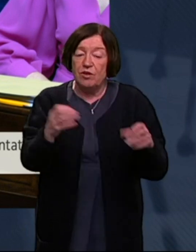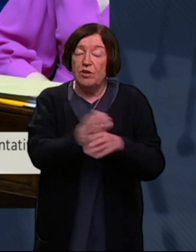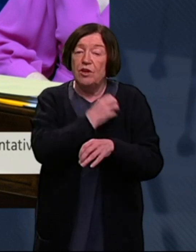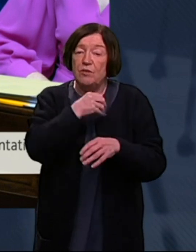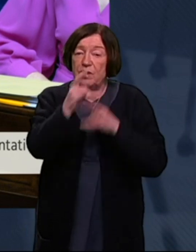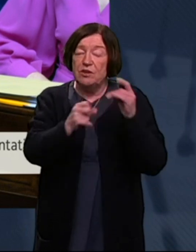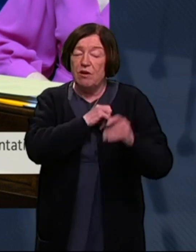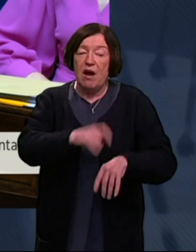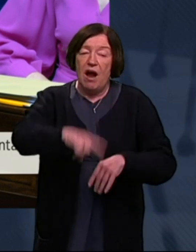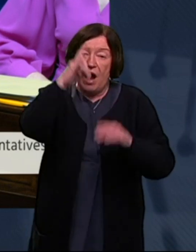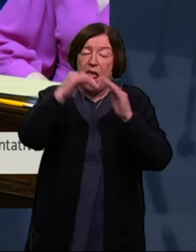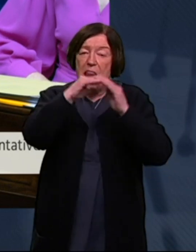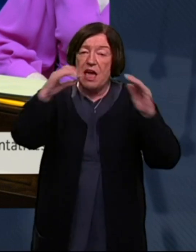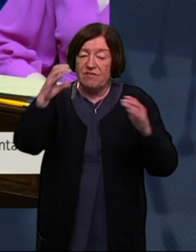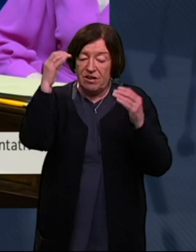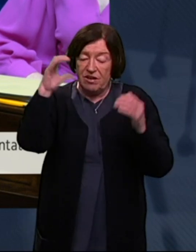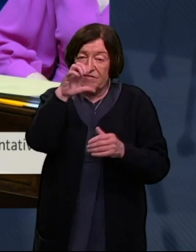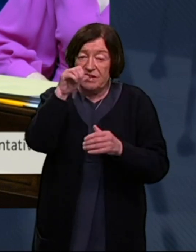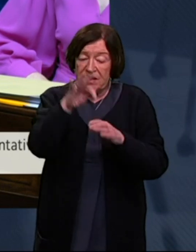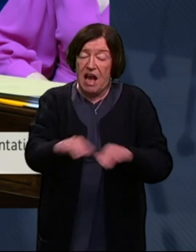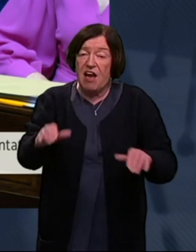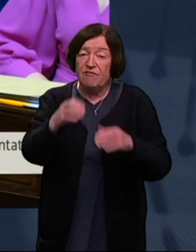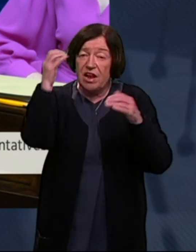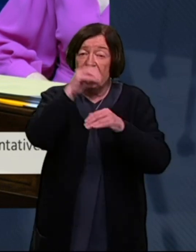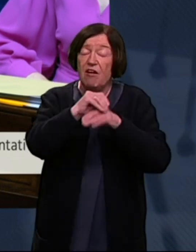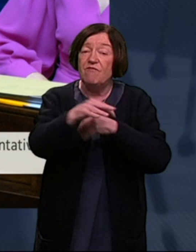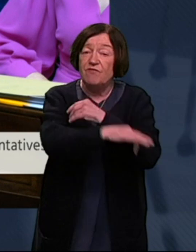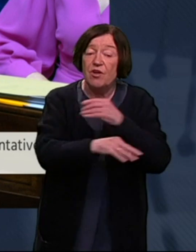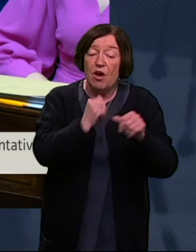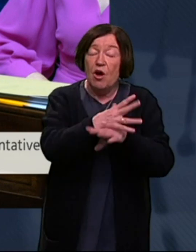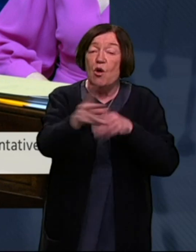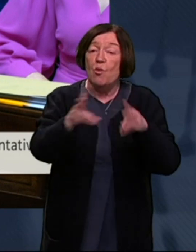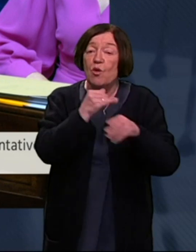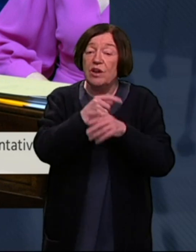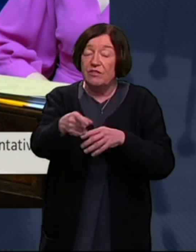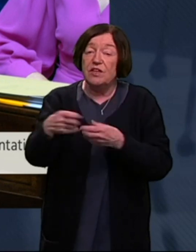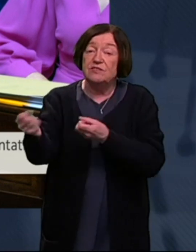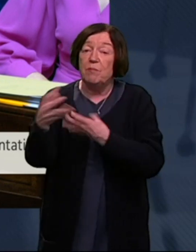high levels of calf care on farms and that all those working in the supply chain continue